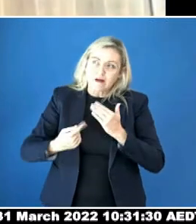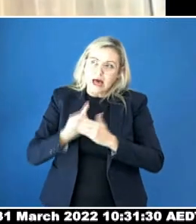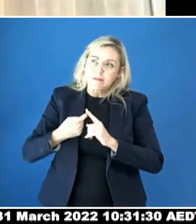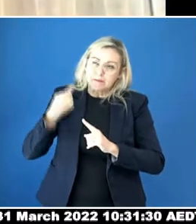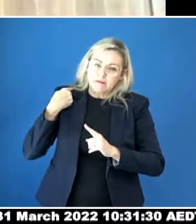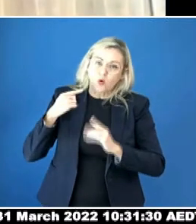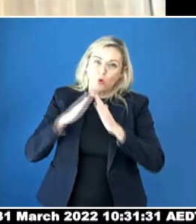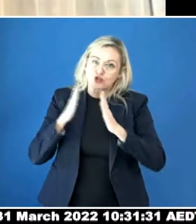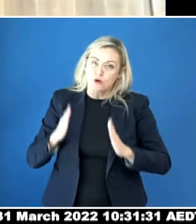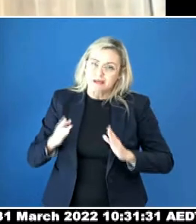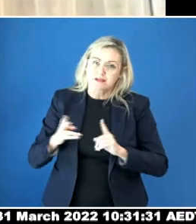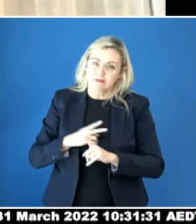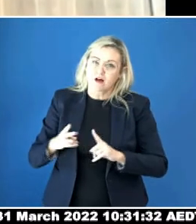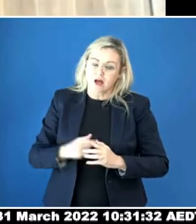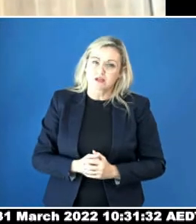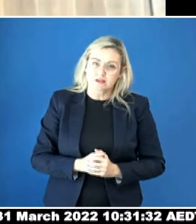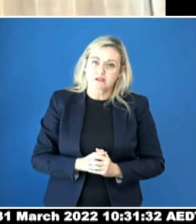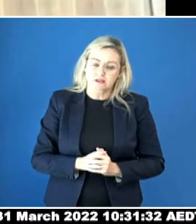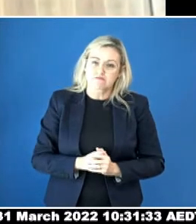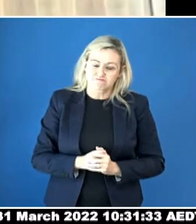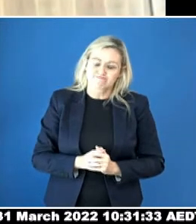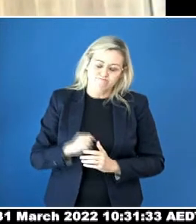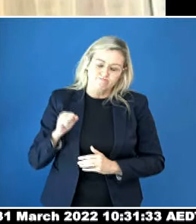domestic violence in your life. Yeah.